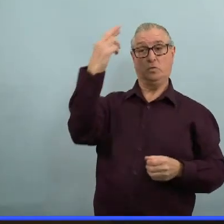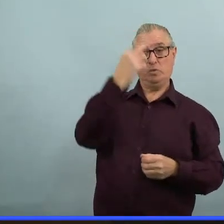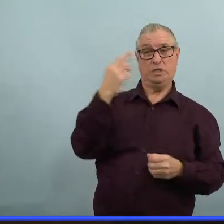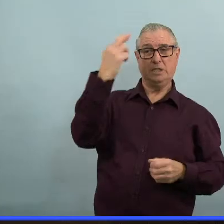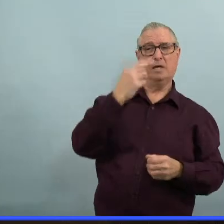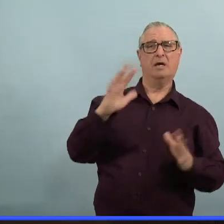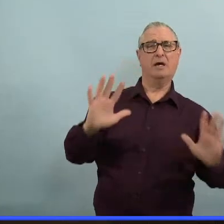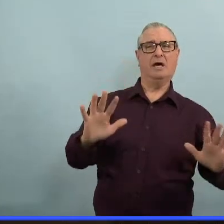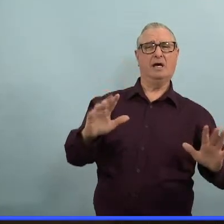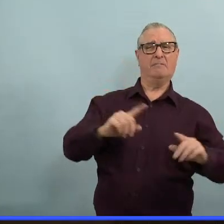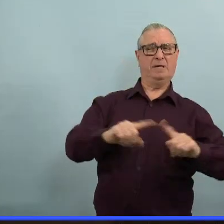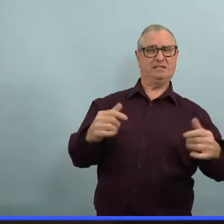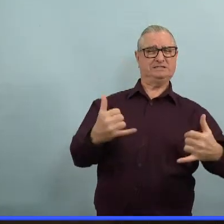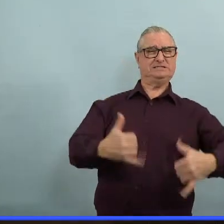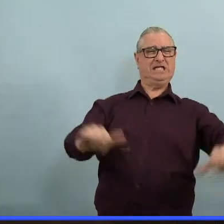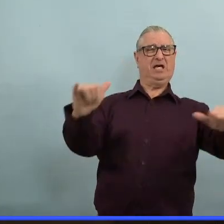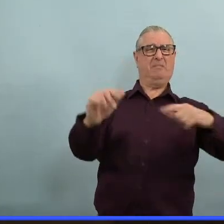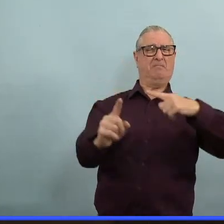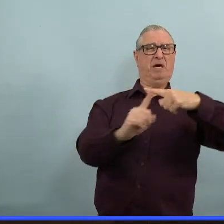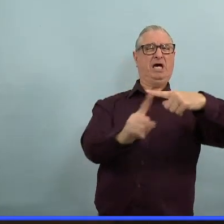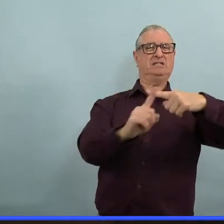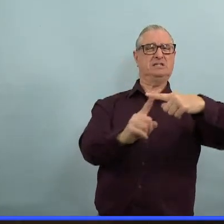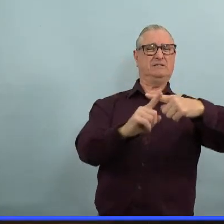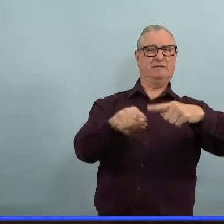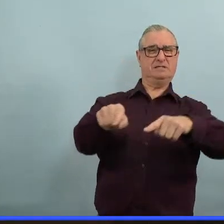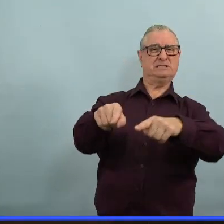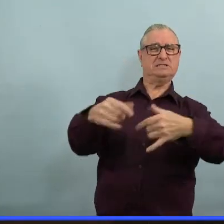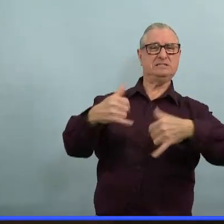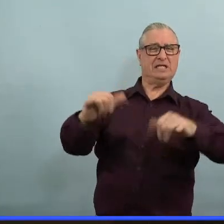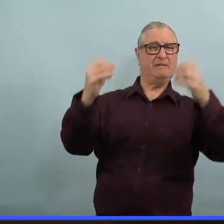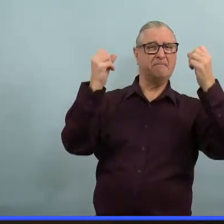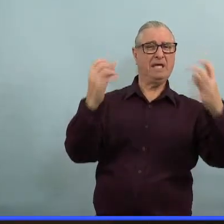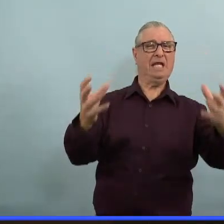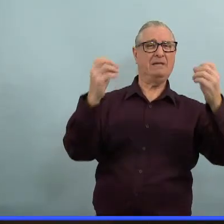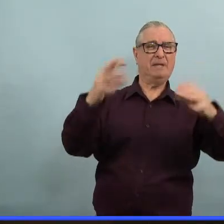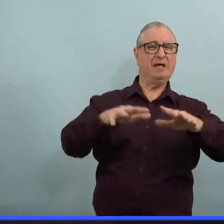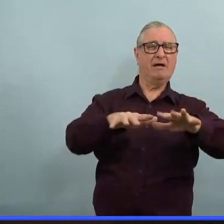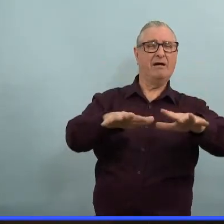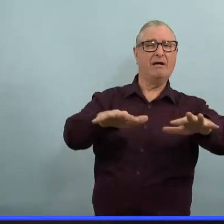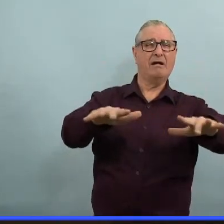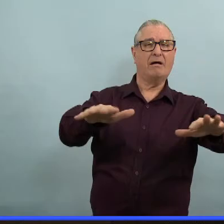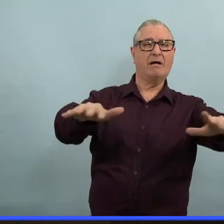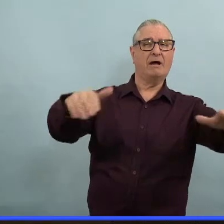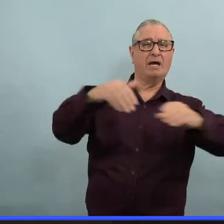system because there is so many common infections even the ones that you classify a strict code so i